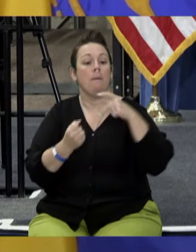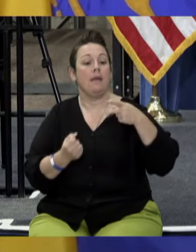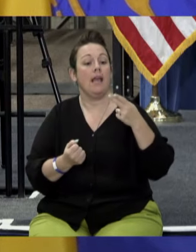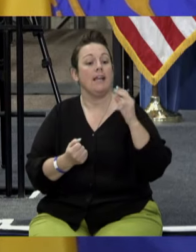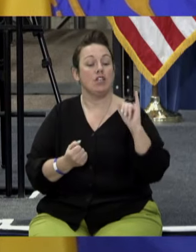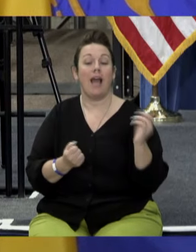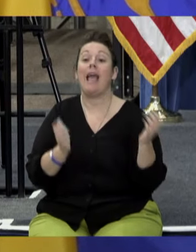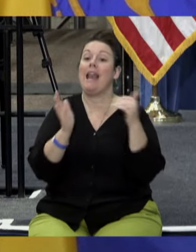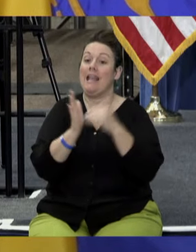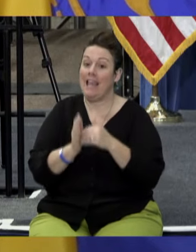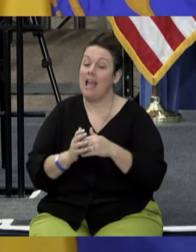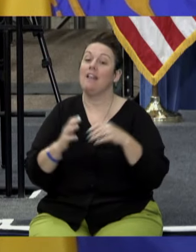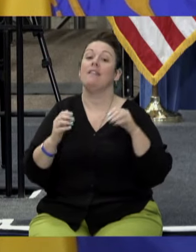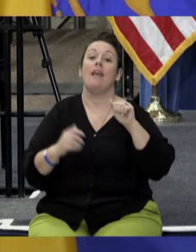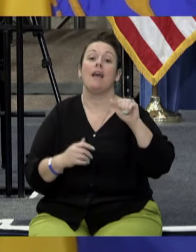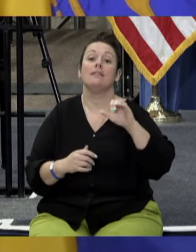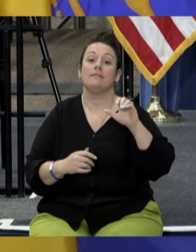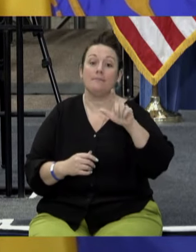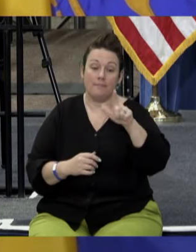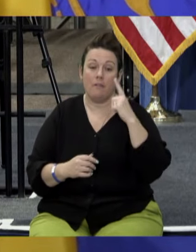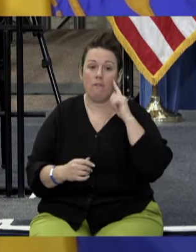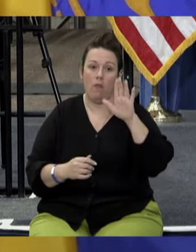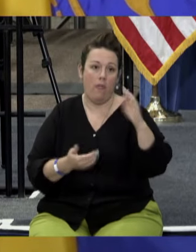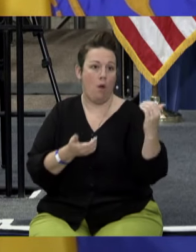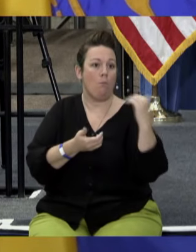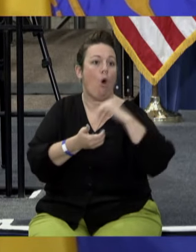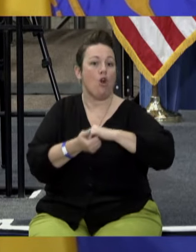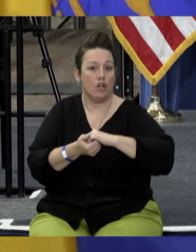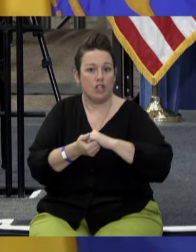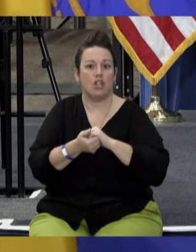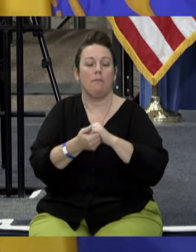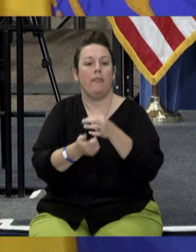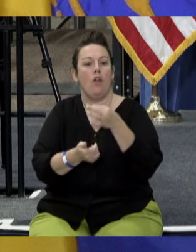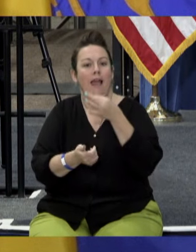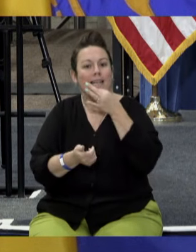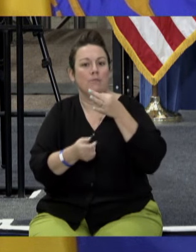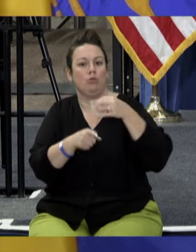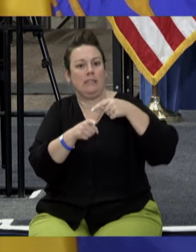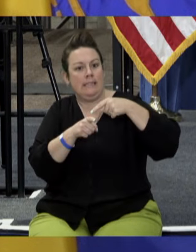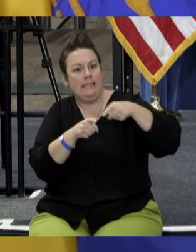Administration for Community Living for their partnership and their expertise in this area.